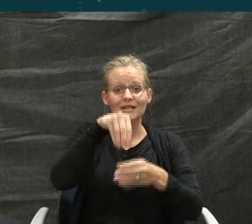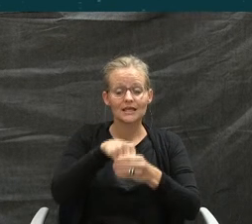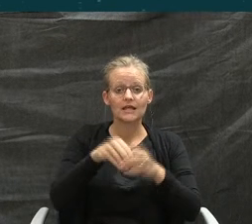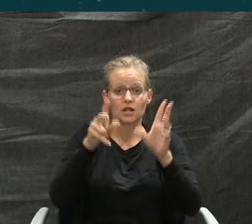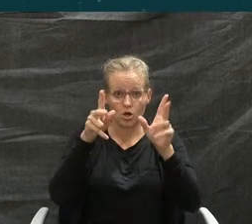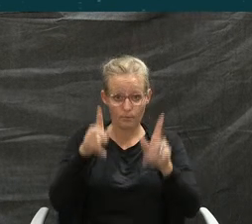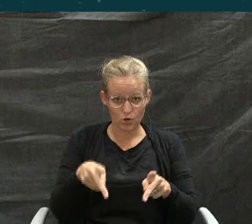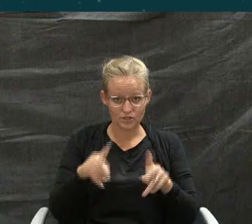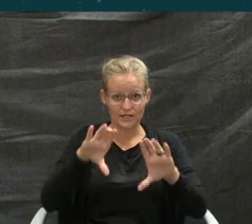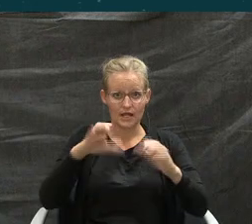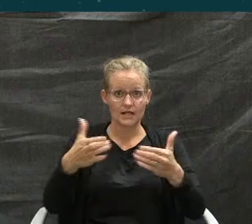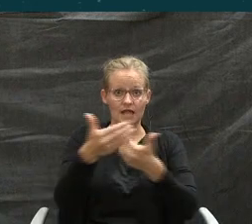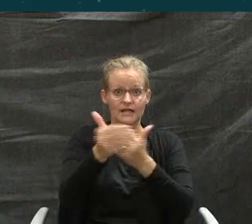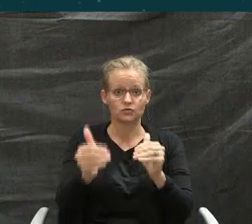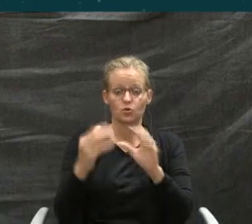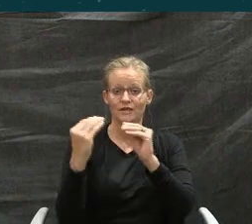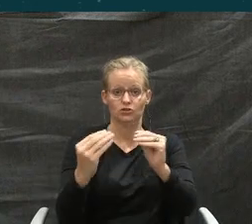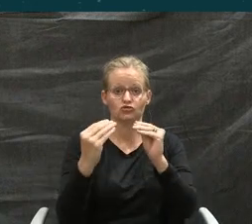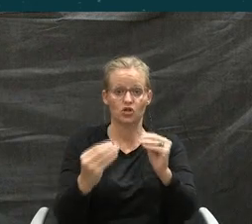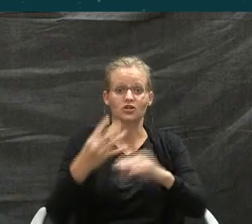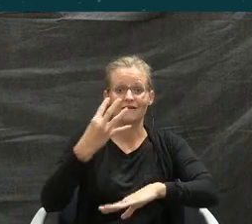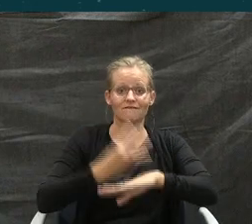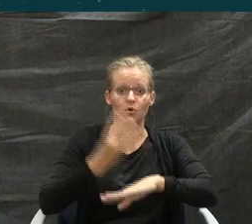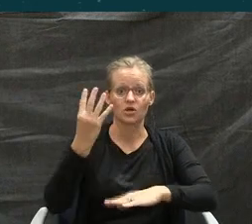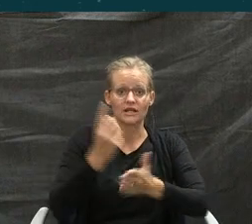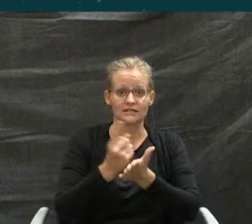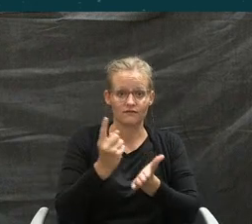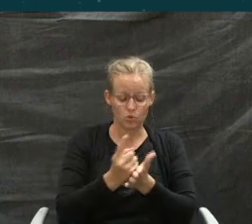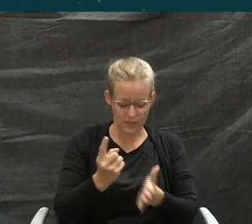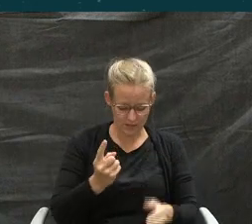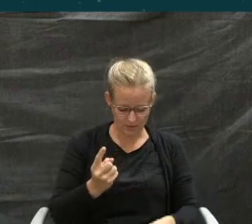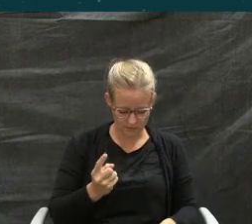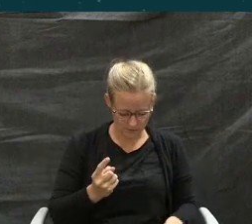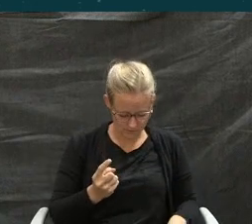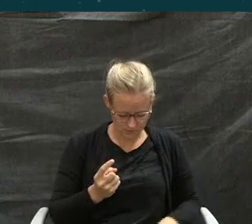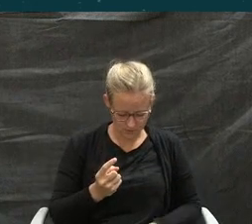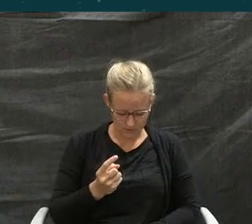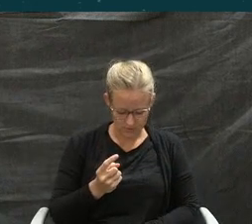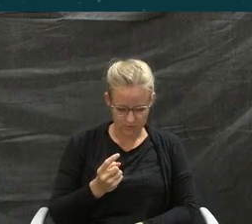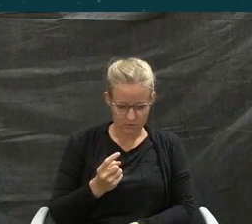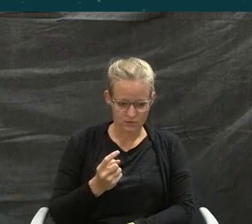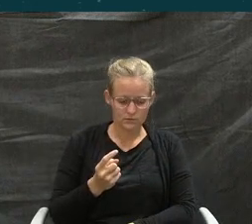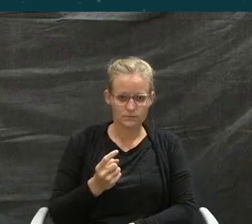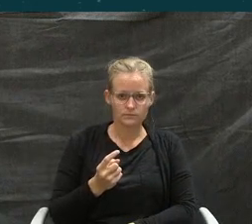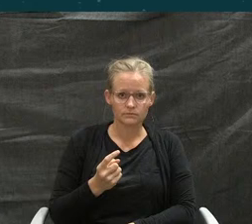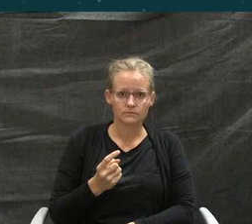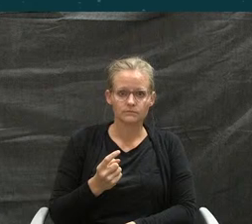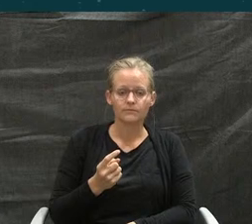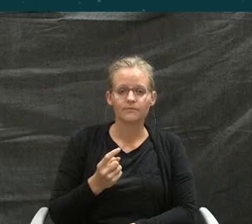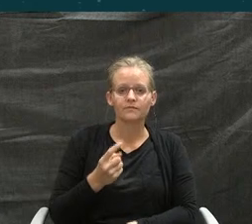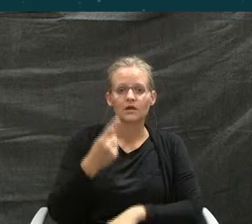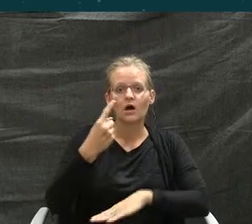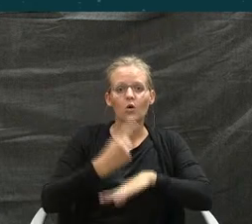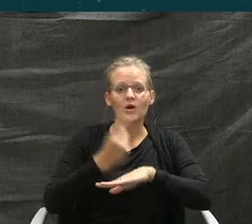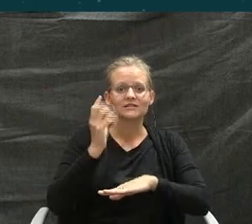Minne Tonka High School four days per week. So one day per week will be in E Learning Day, this time for independent